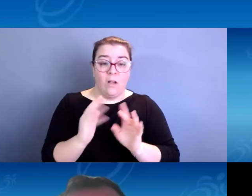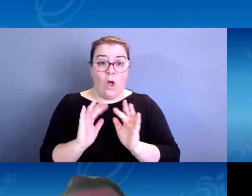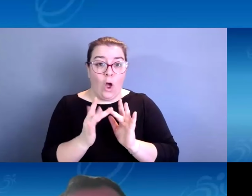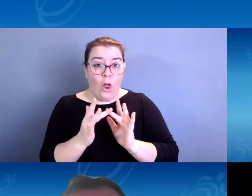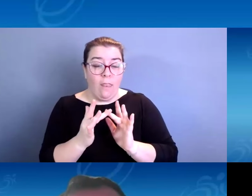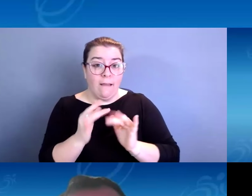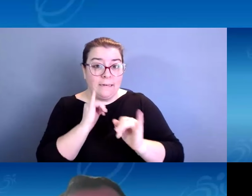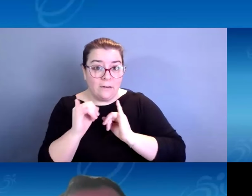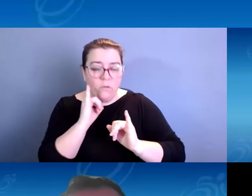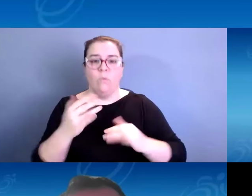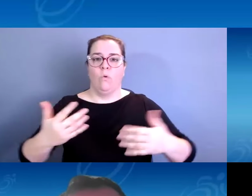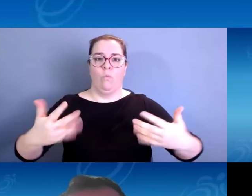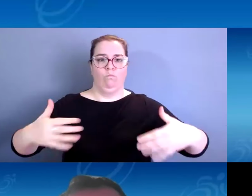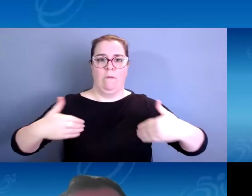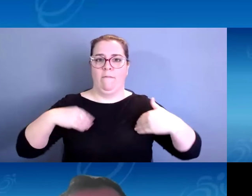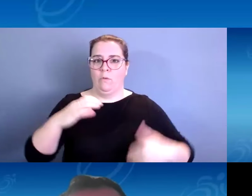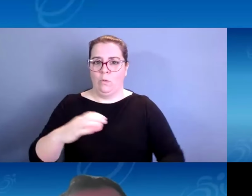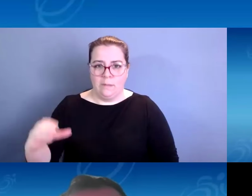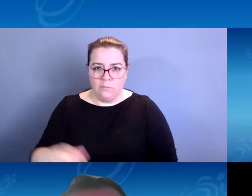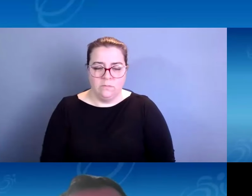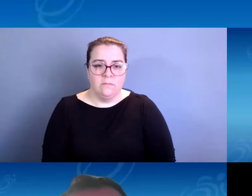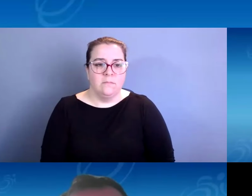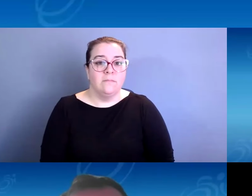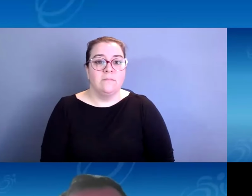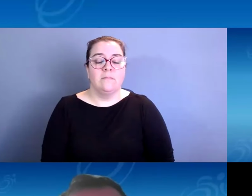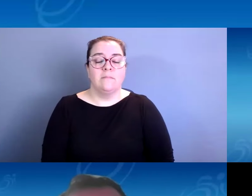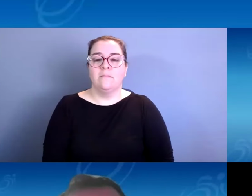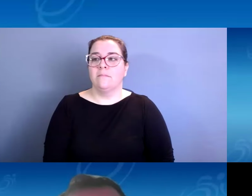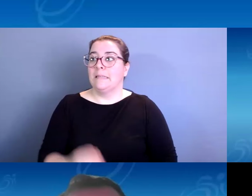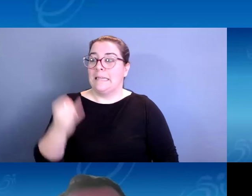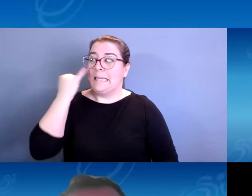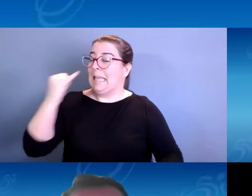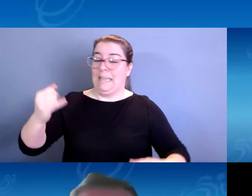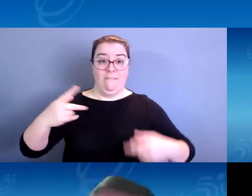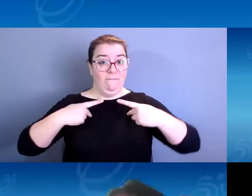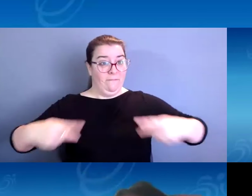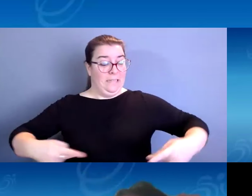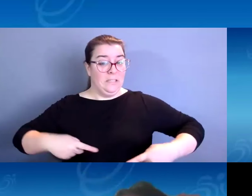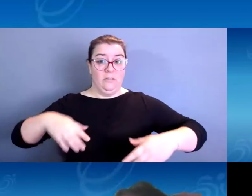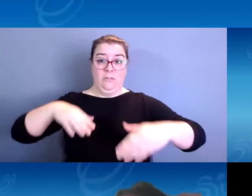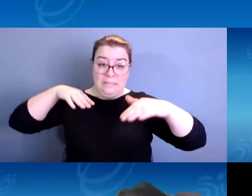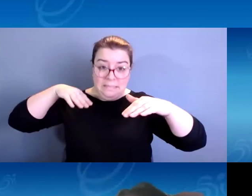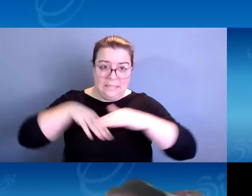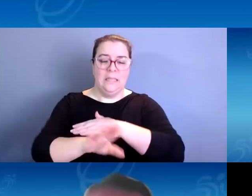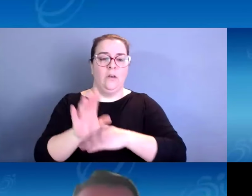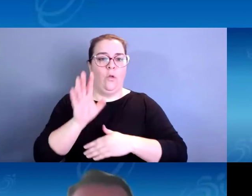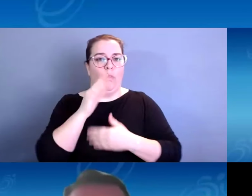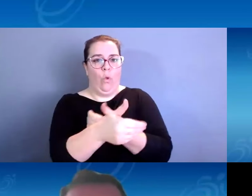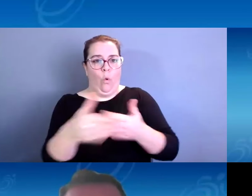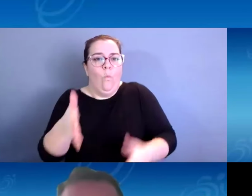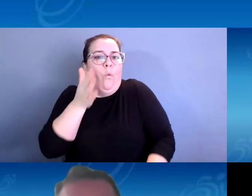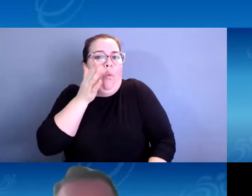every interview is held in an accessible room somewhere within somebody building complex, or you go somewhere else